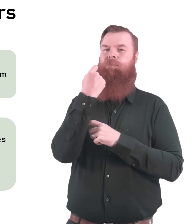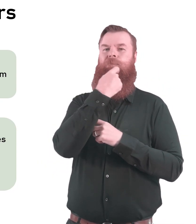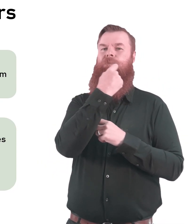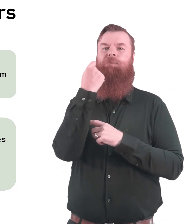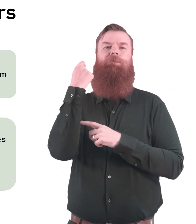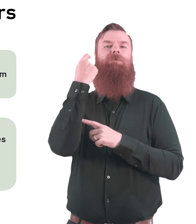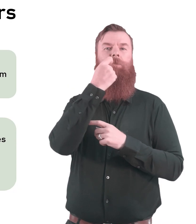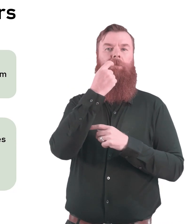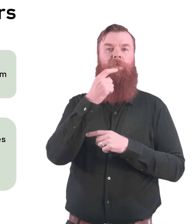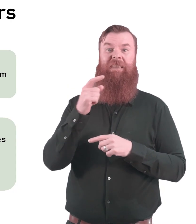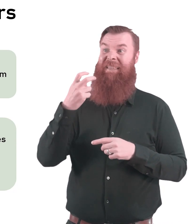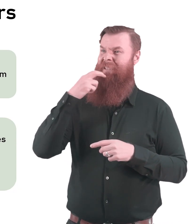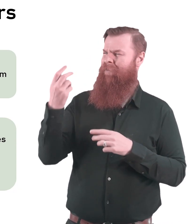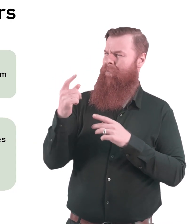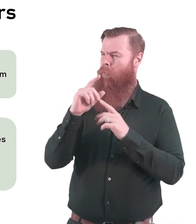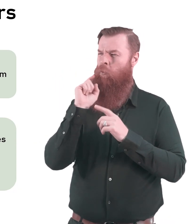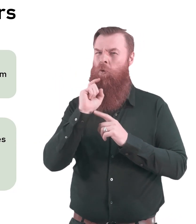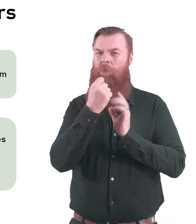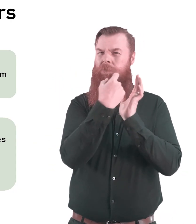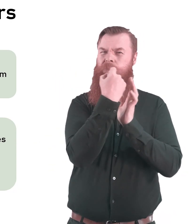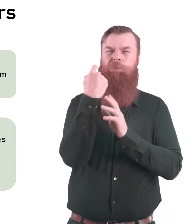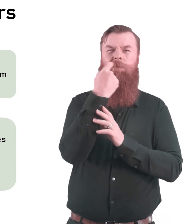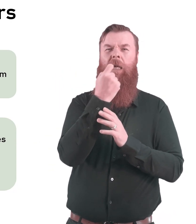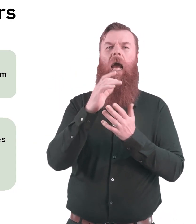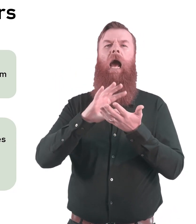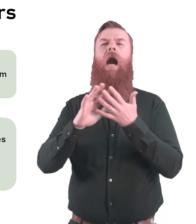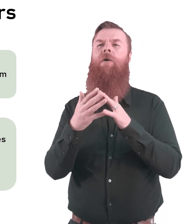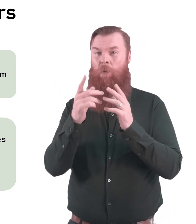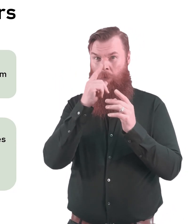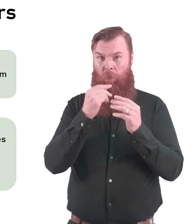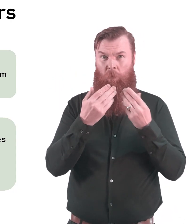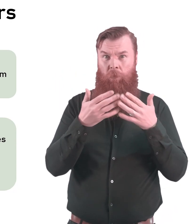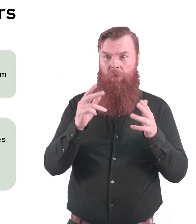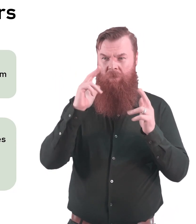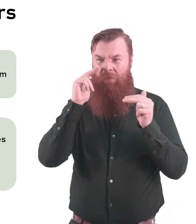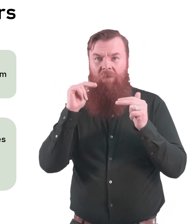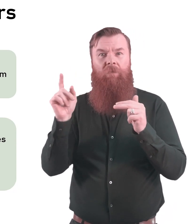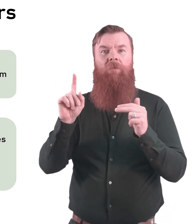It is best to ask your dentist if using a water flosser will help you to care for your teeth.